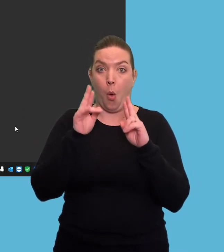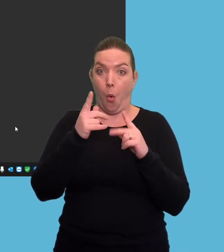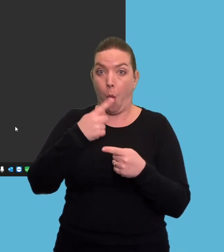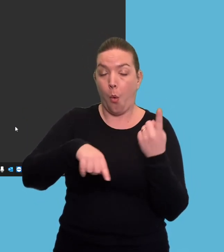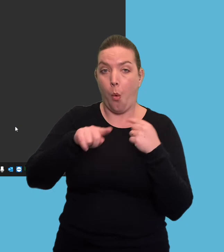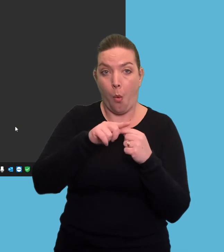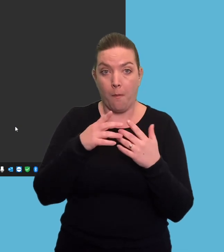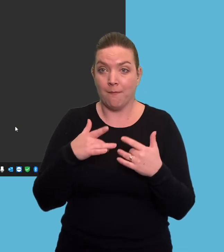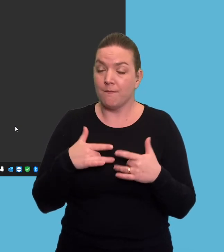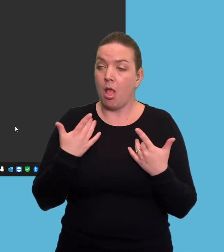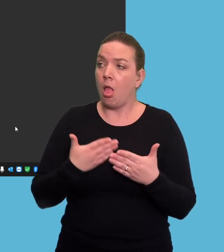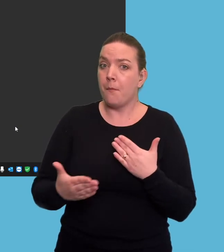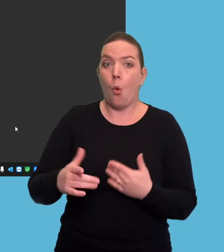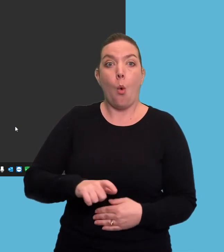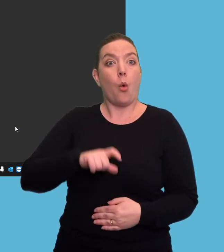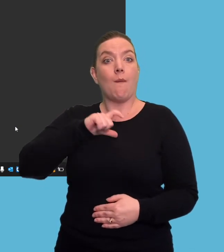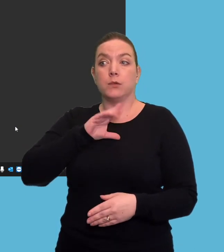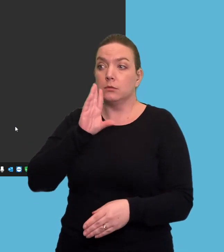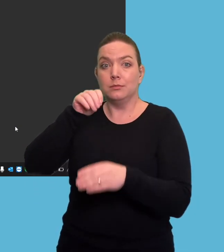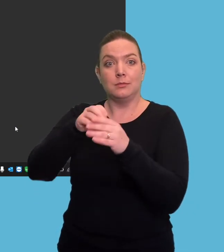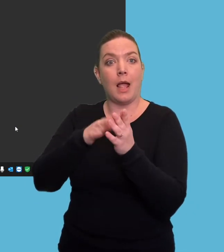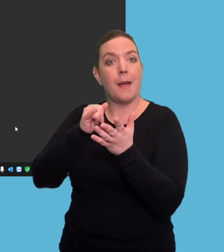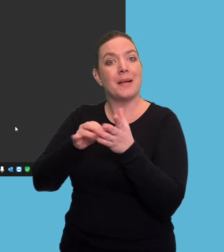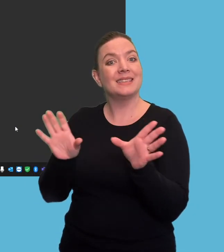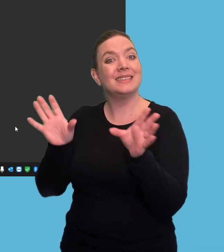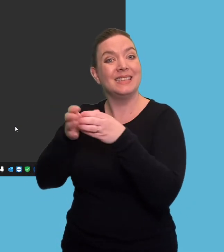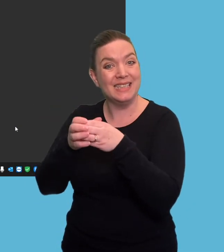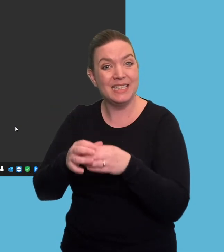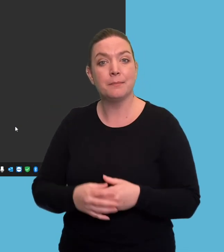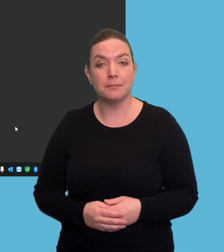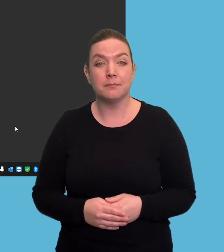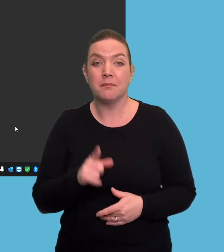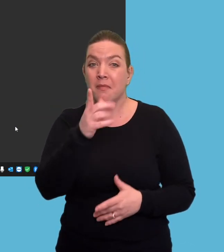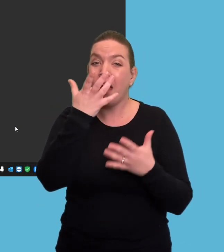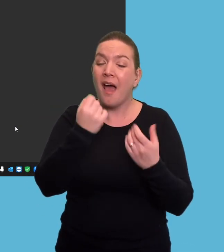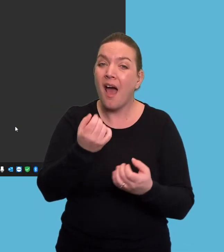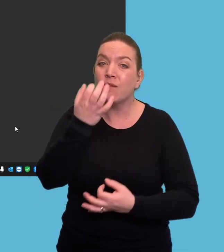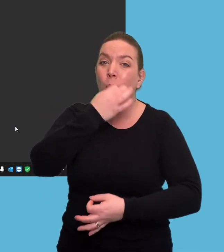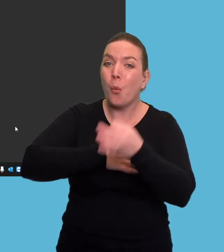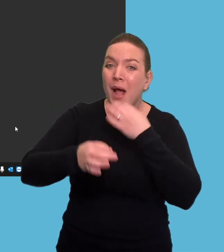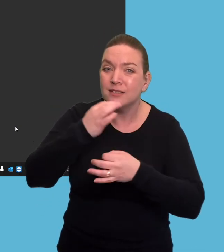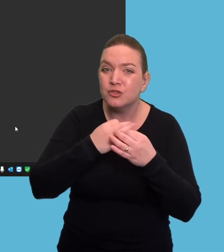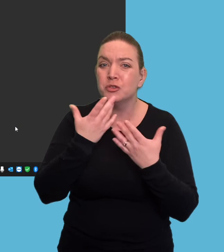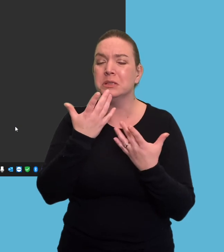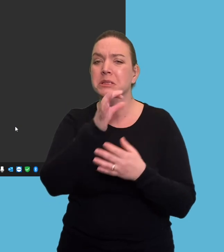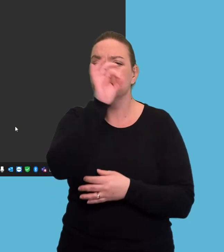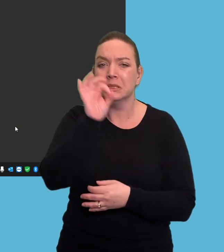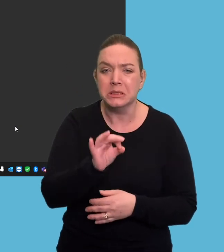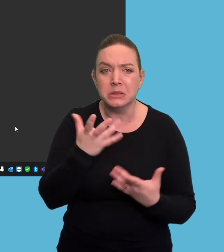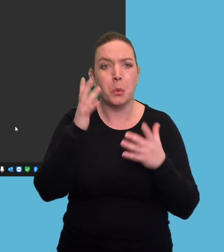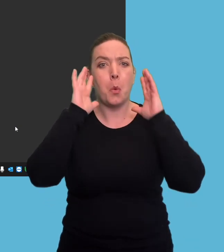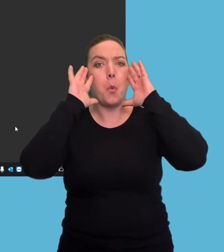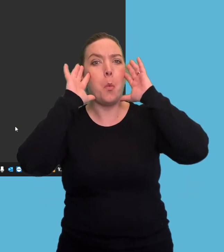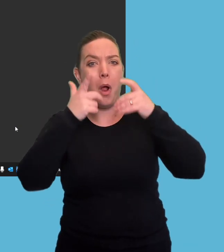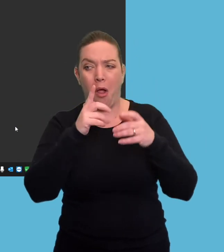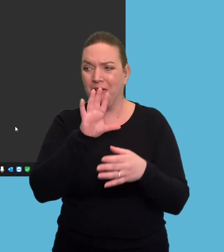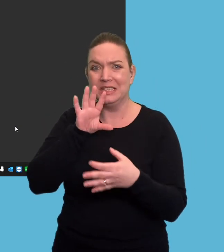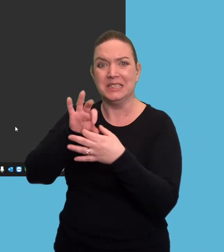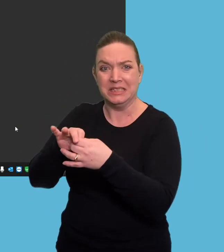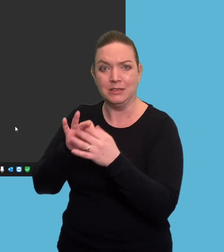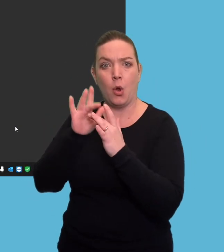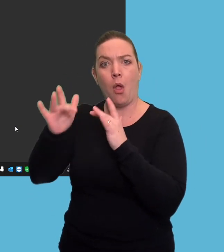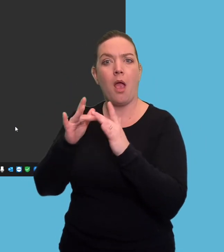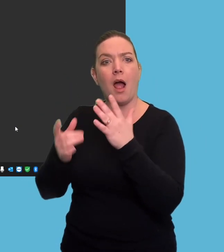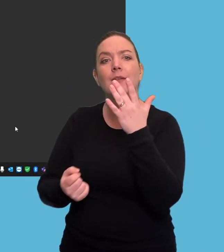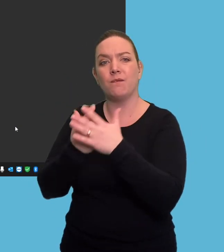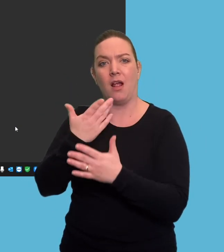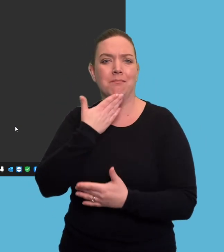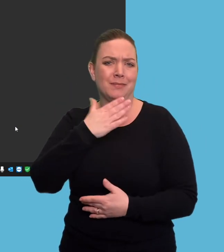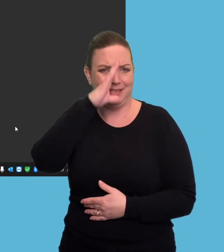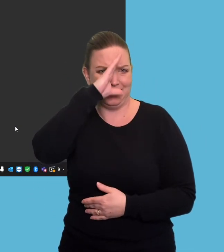We hope that this has really helped you to feel more confident about accessing MS Teams.